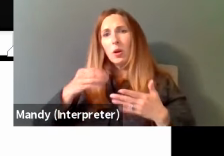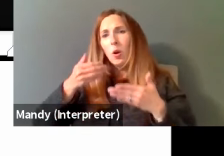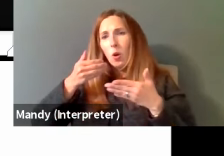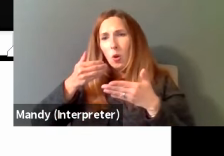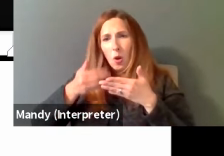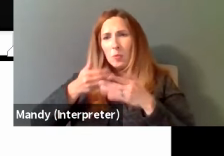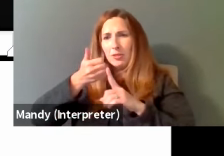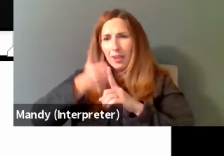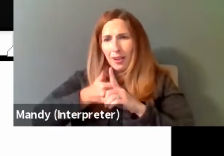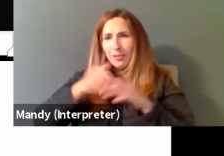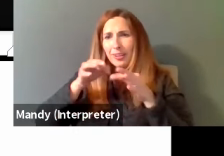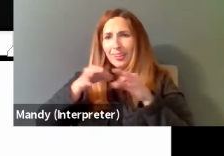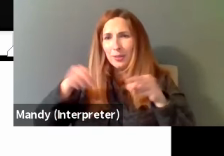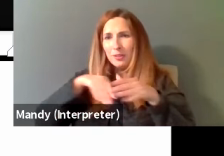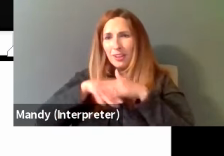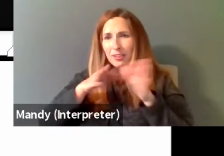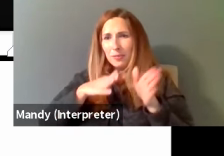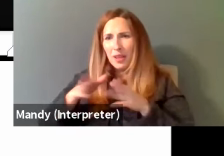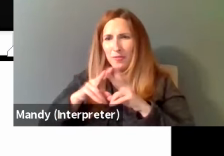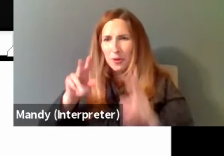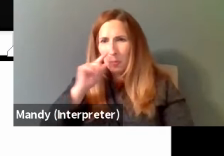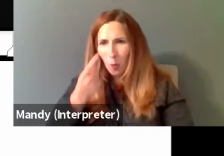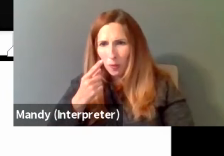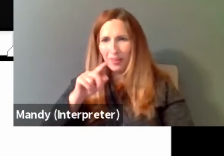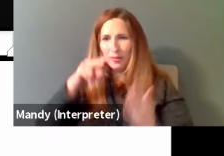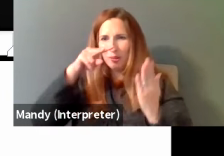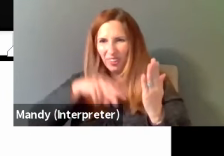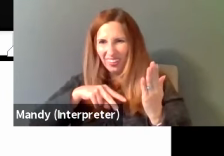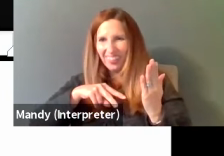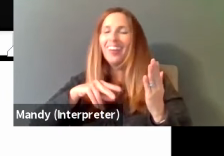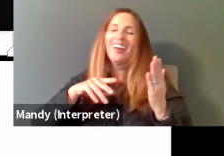I'm a visual person. And I think that this document is a tool